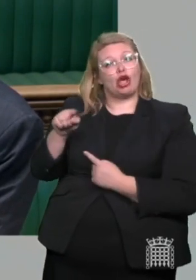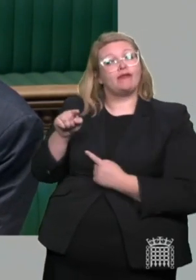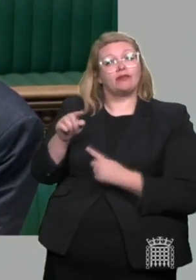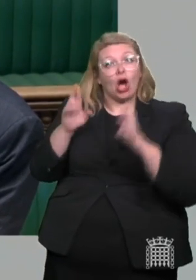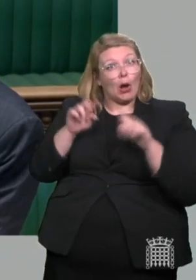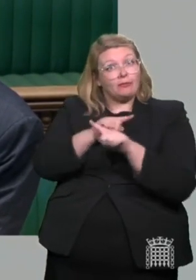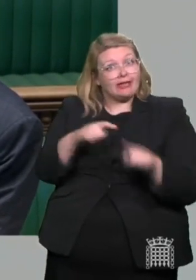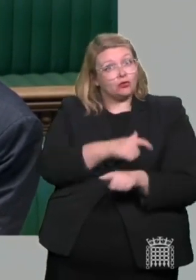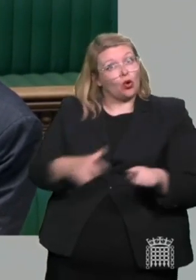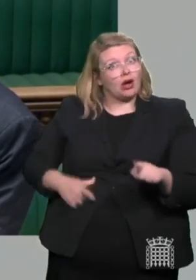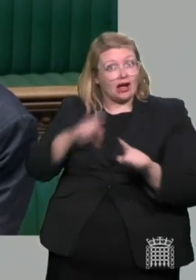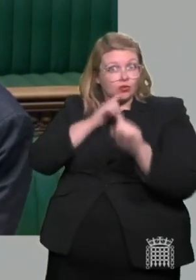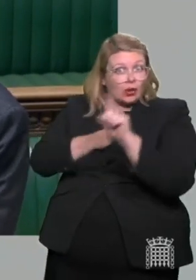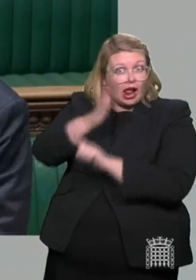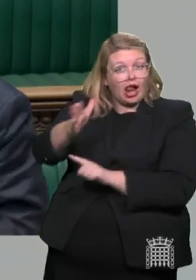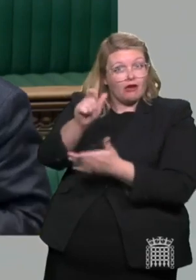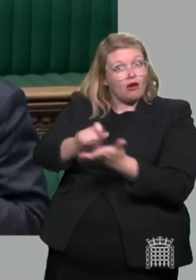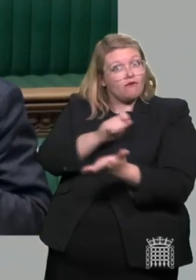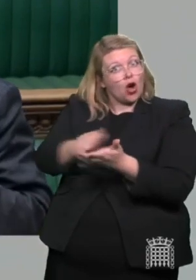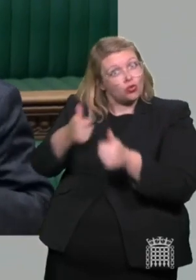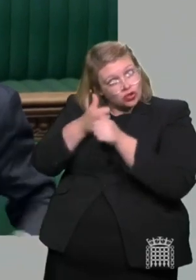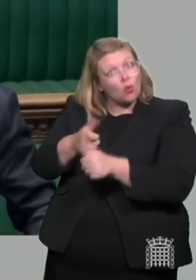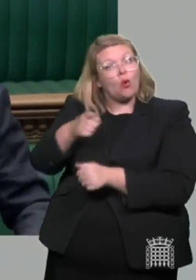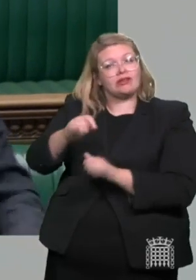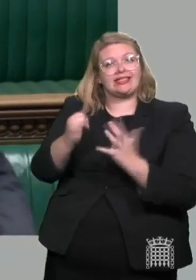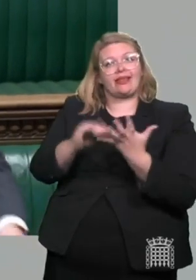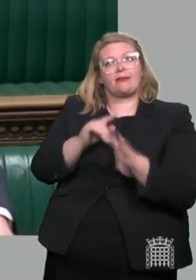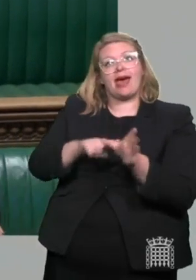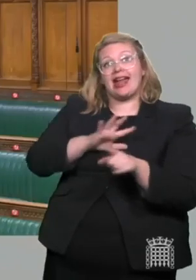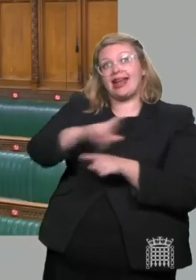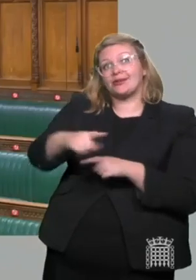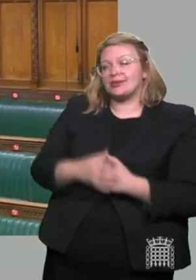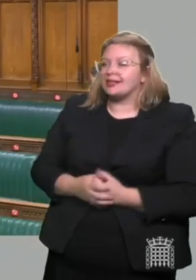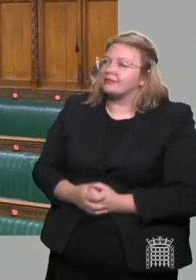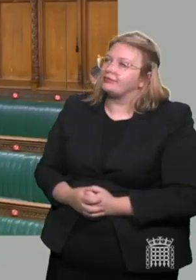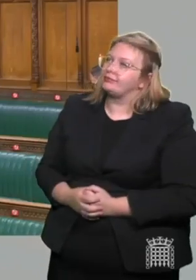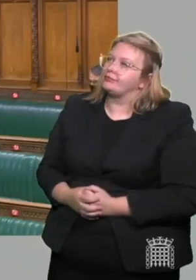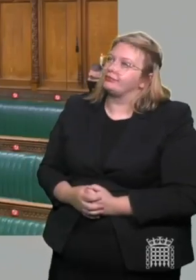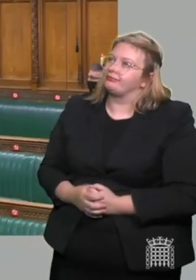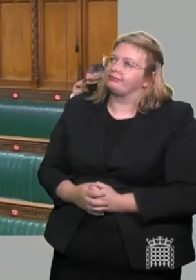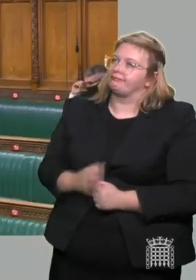go out to vote and support him on 6 May. >> Christian Matheson (City of Chester) (Lab)